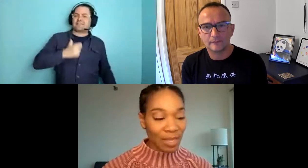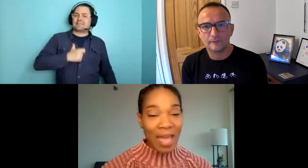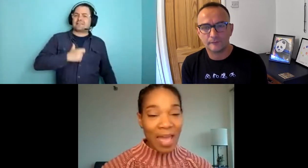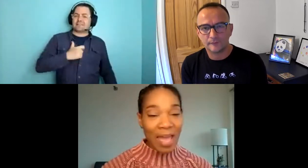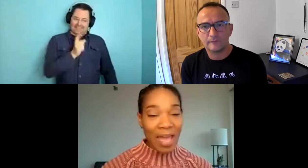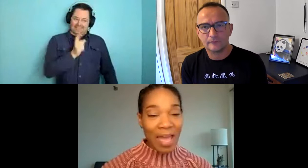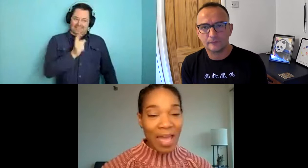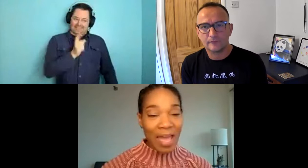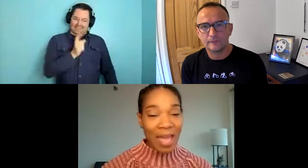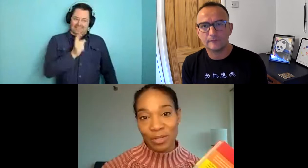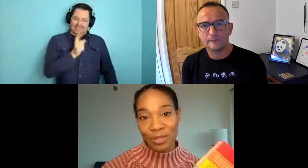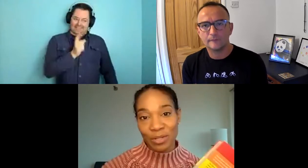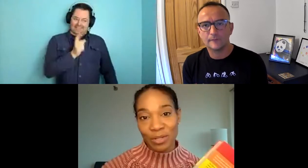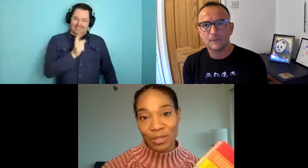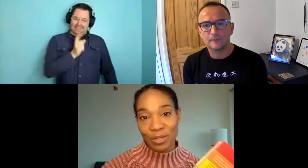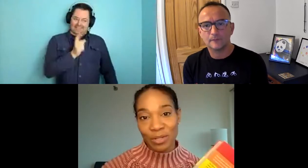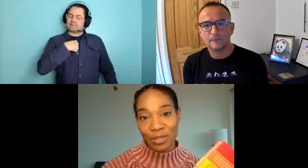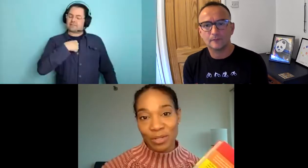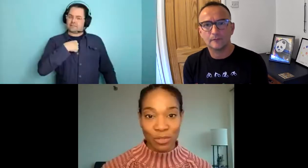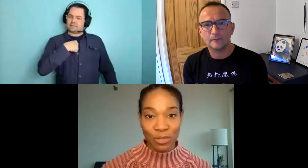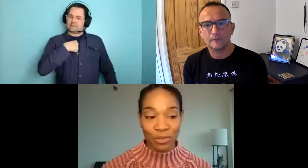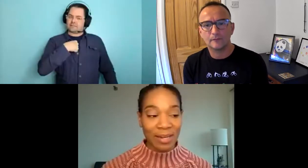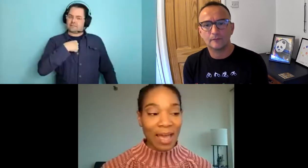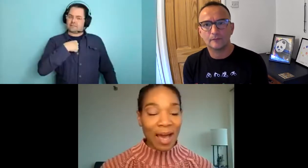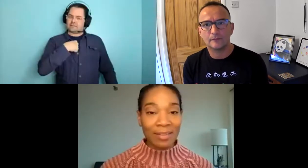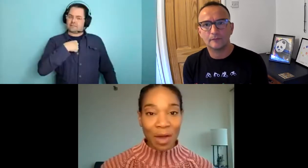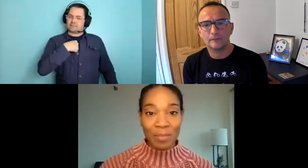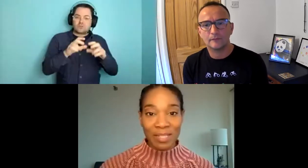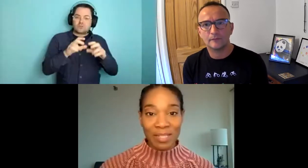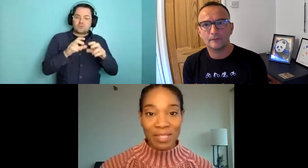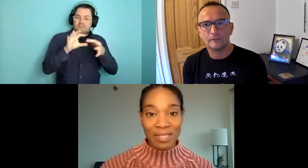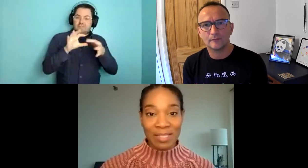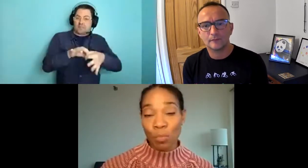What I was realising back in 2006 and beyond there were